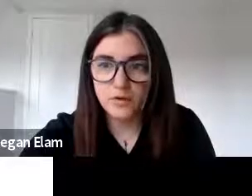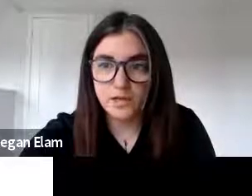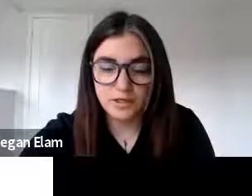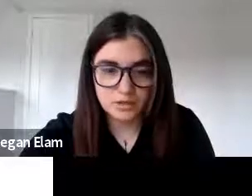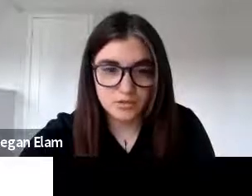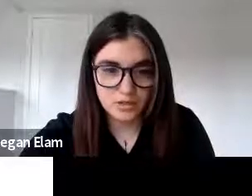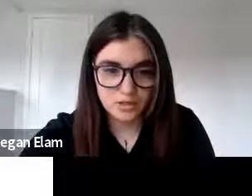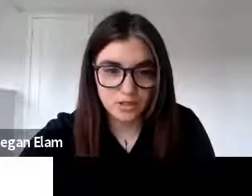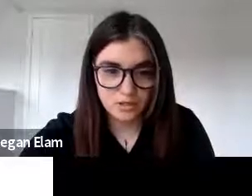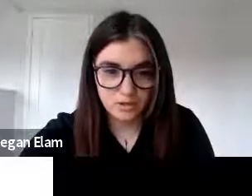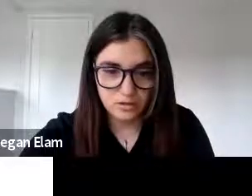to go ahead and get us started here